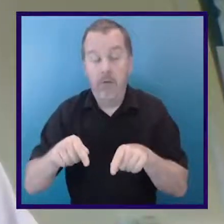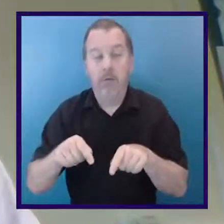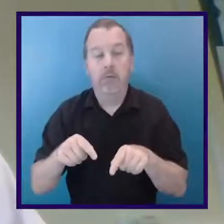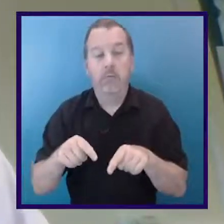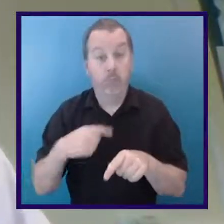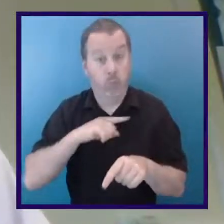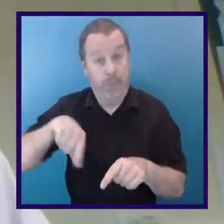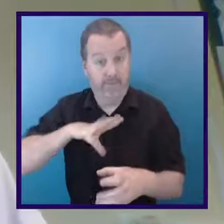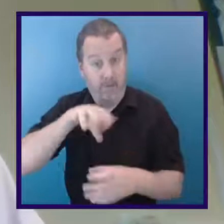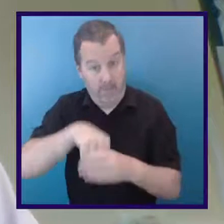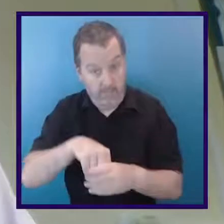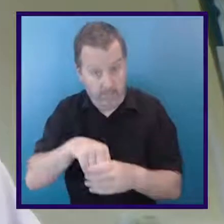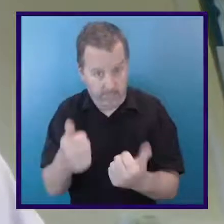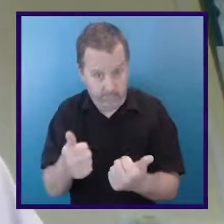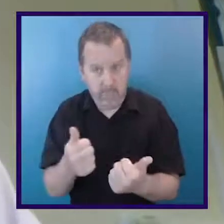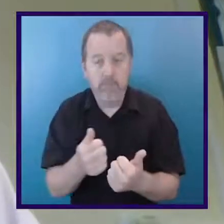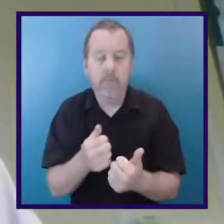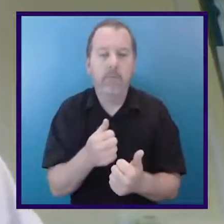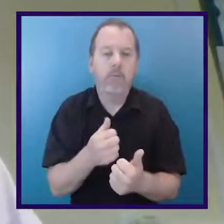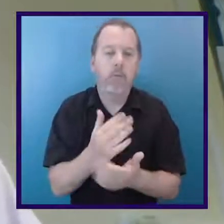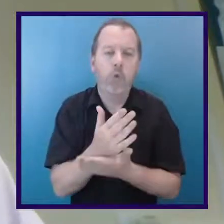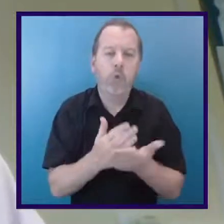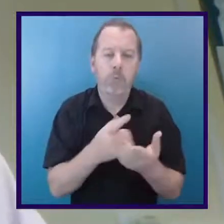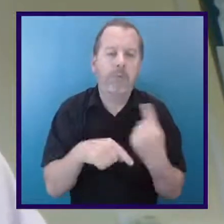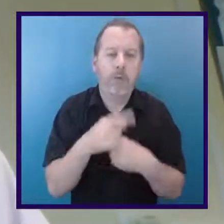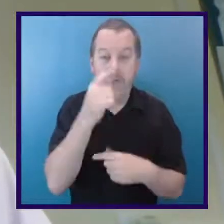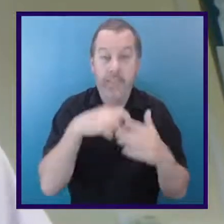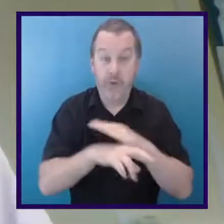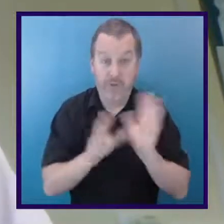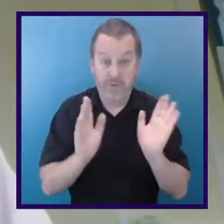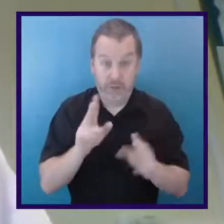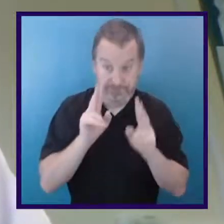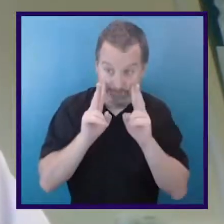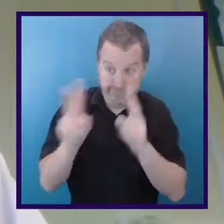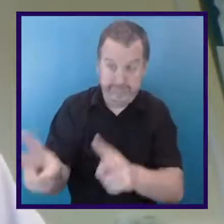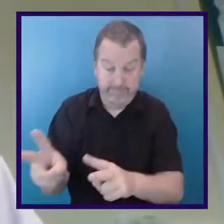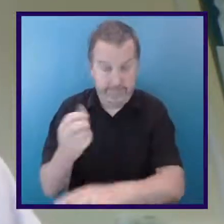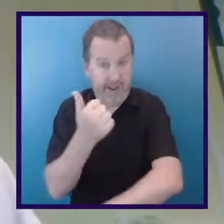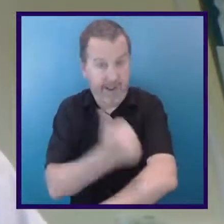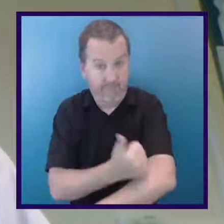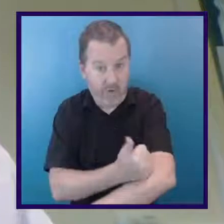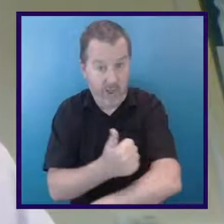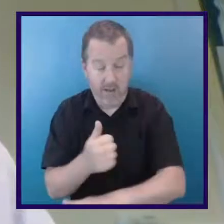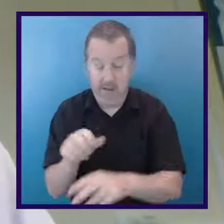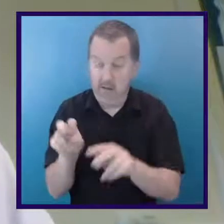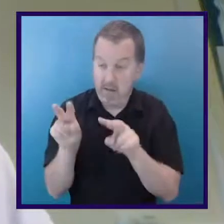And a couple of our teachers actually had the opportunity to travel to Africa to actually